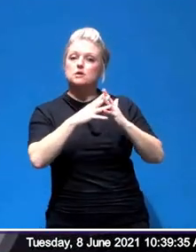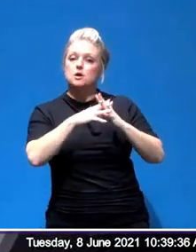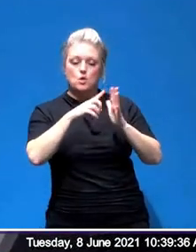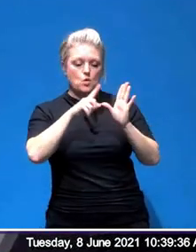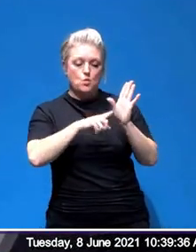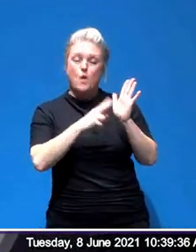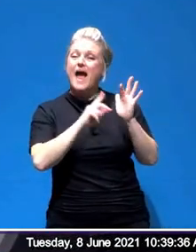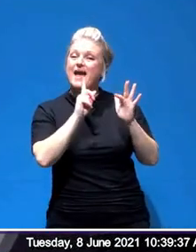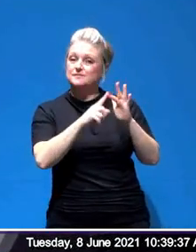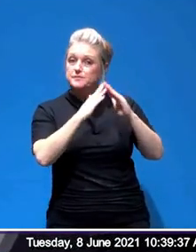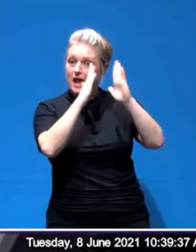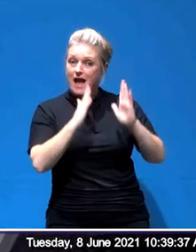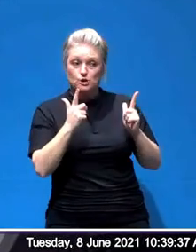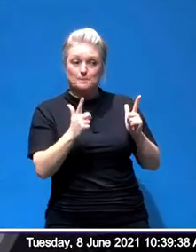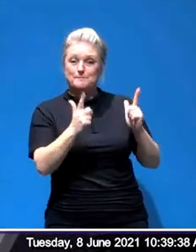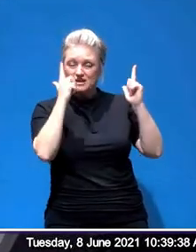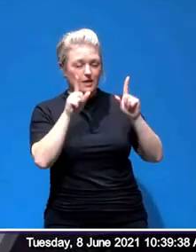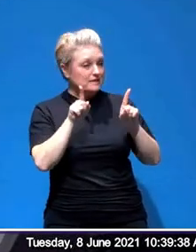I no longer have a copy of the email.